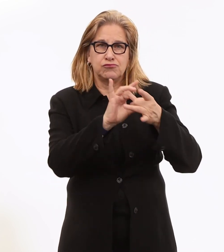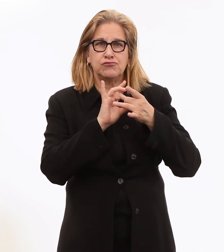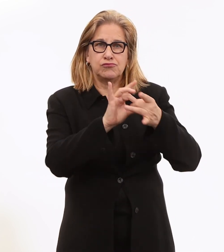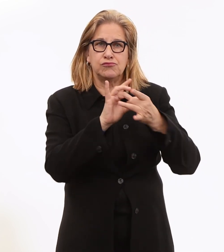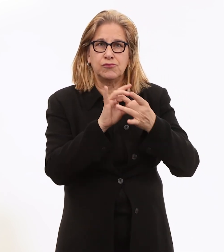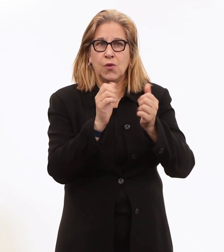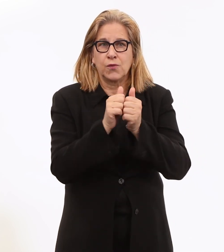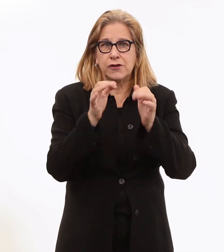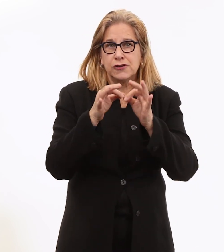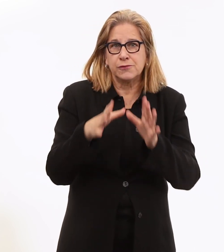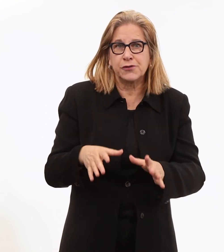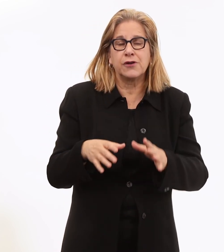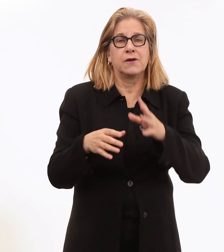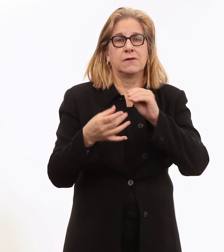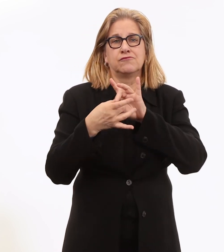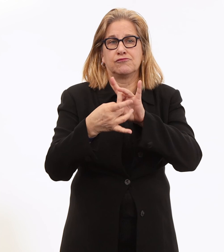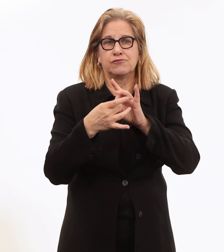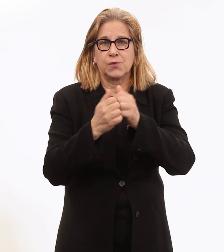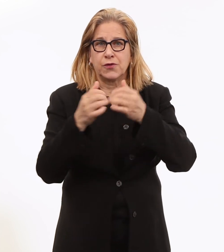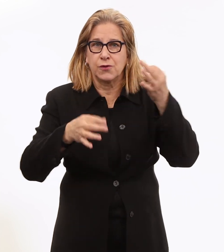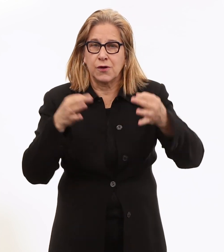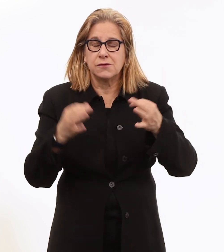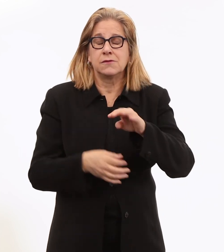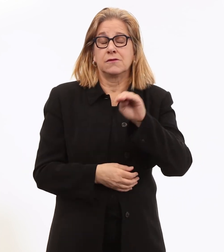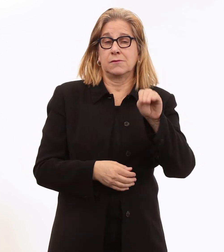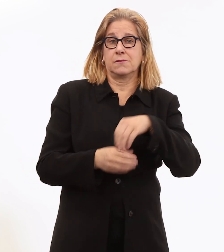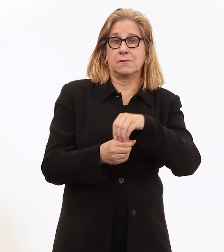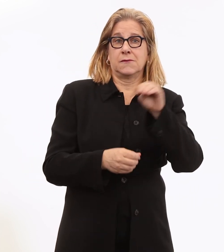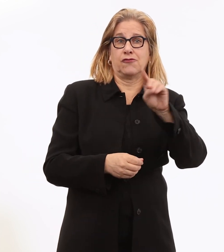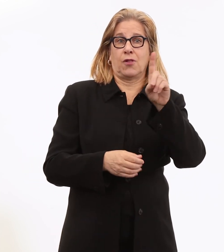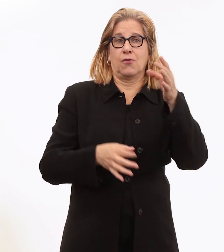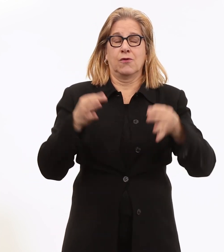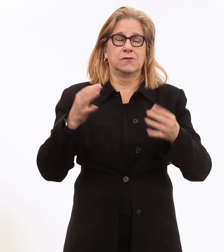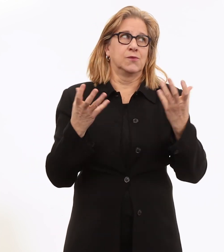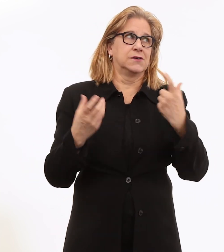This has been part two of our two-part video series on interpreters in the courts.